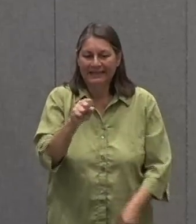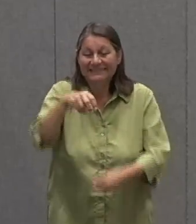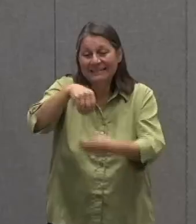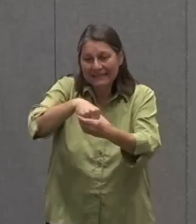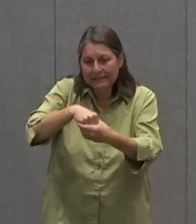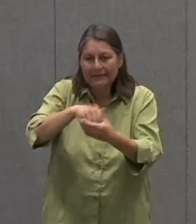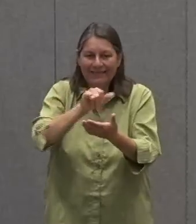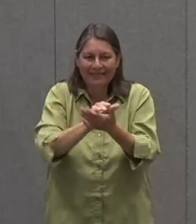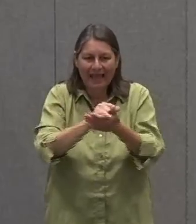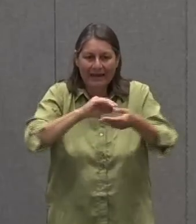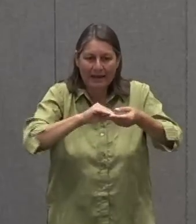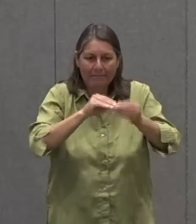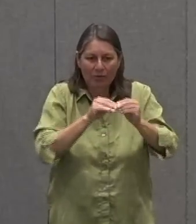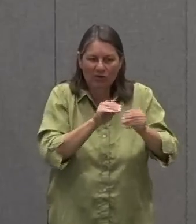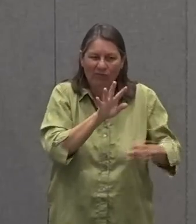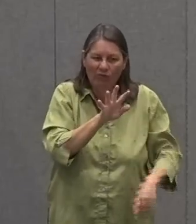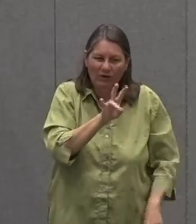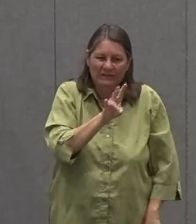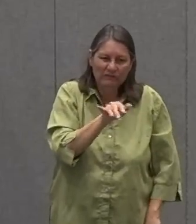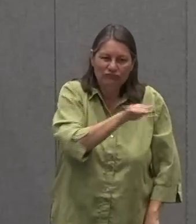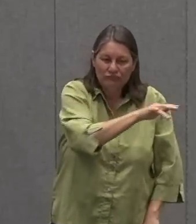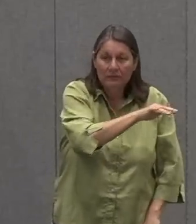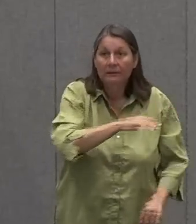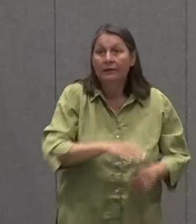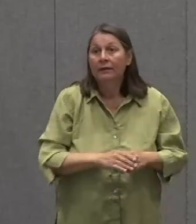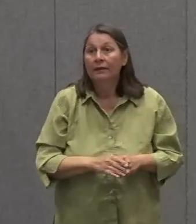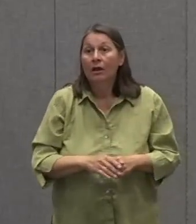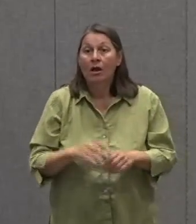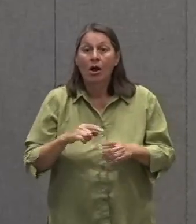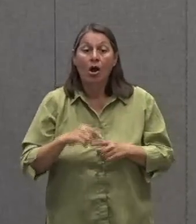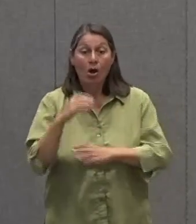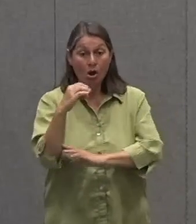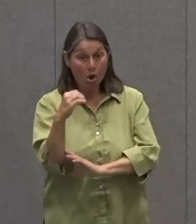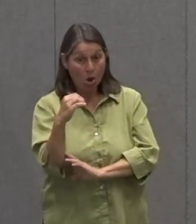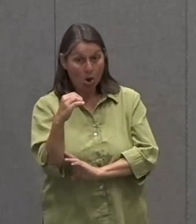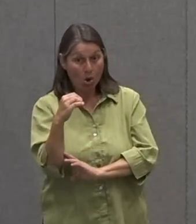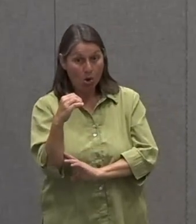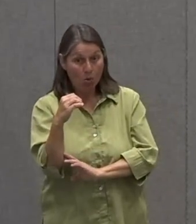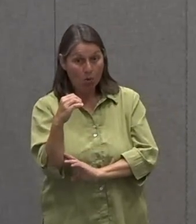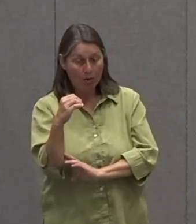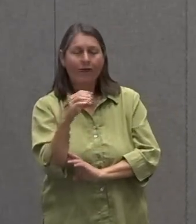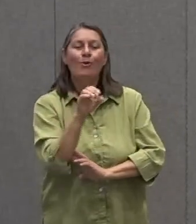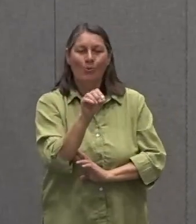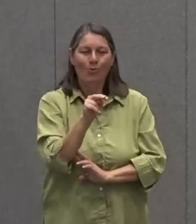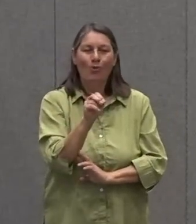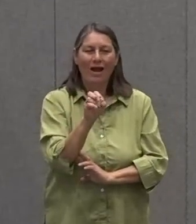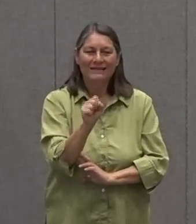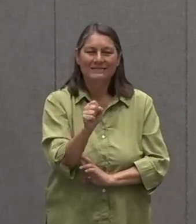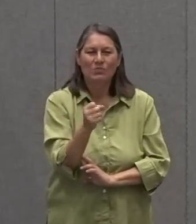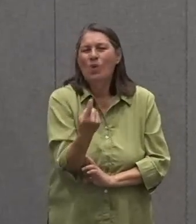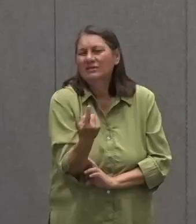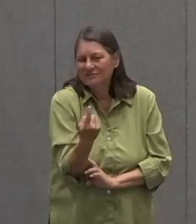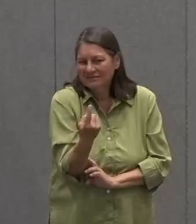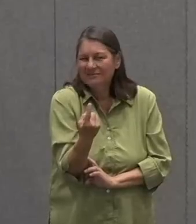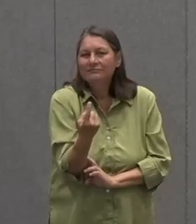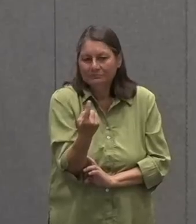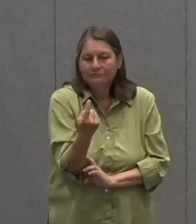What do you think the O stands for? Ah, ones, yes, ones. We're also gonna be talking about